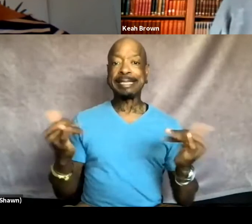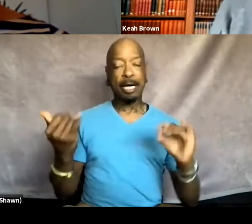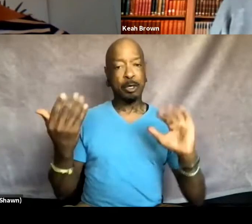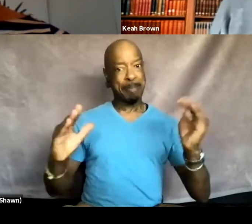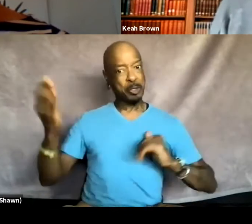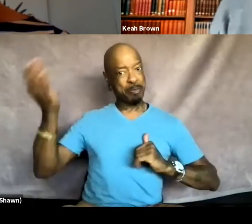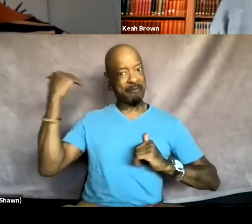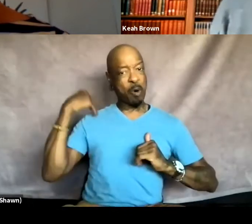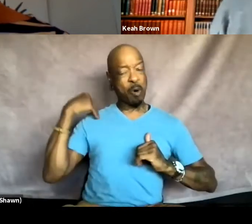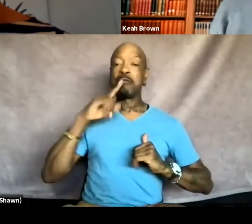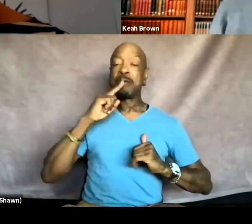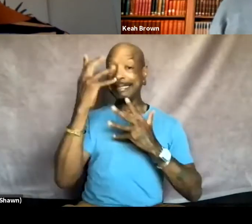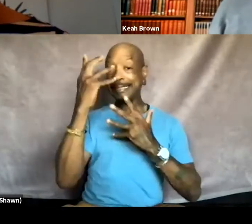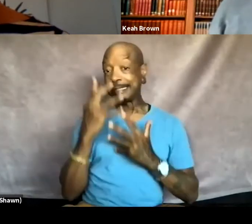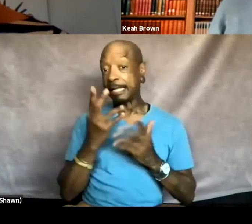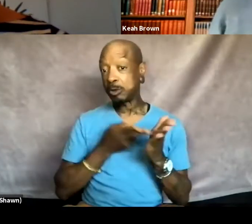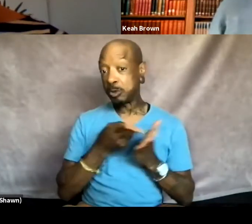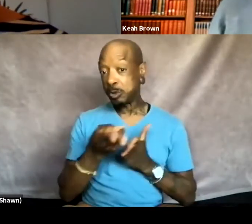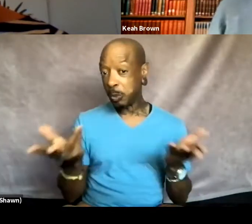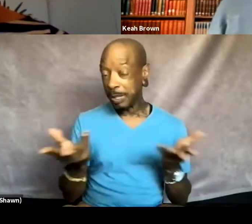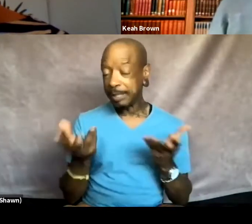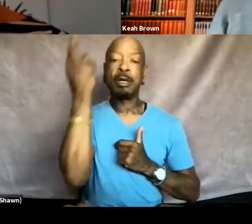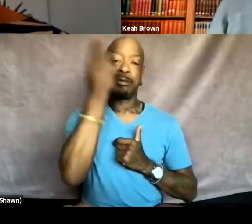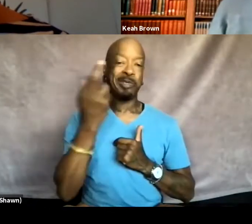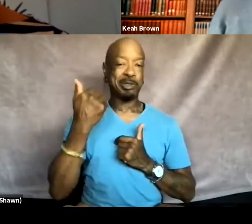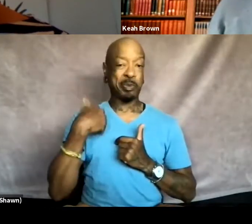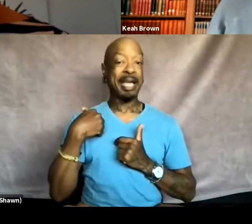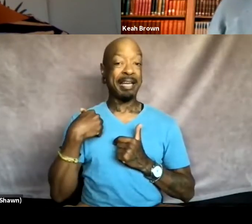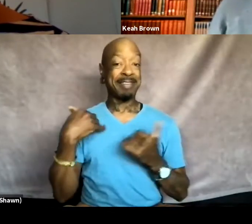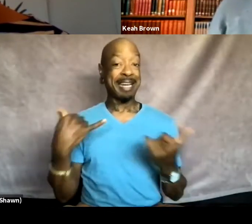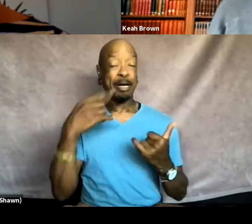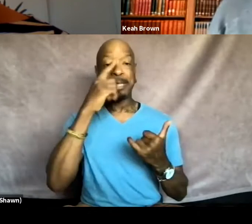truth is that the reason we have them is because non disabled people need them.